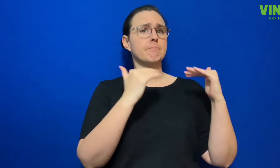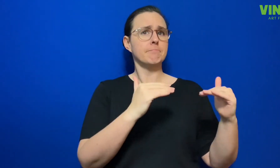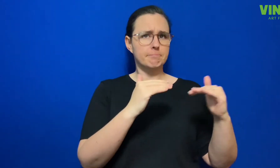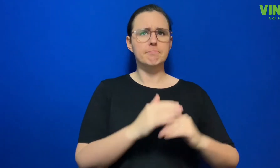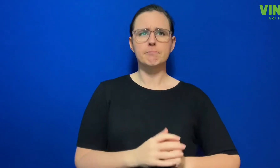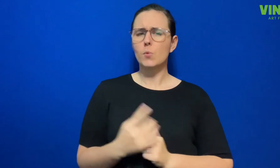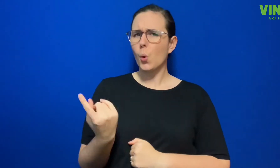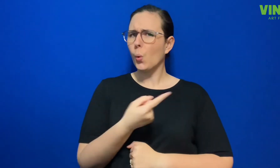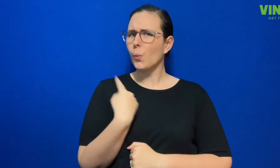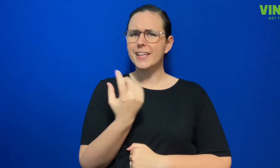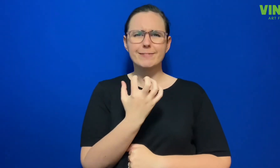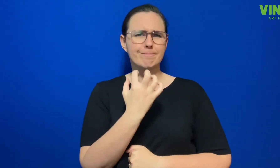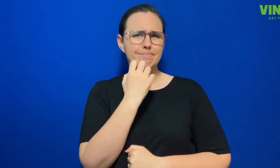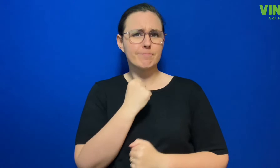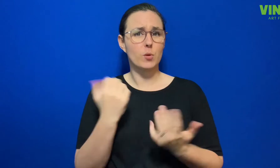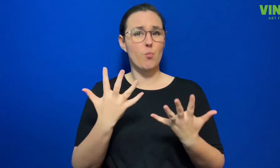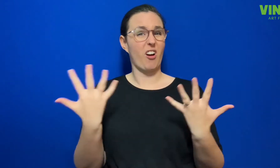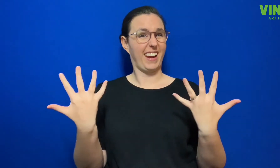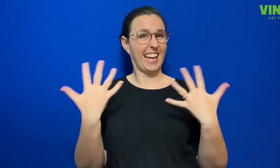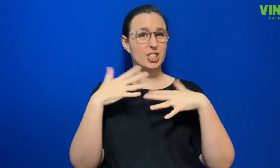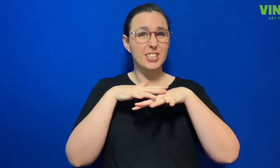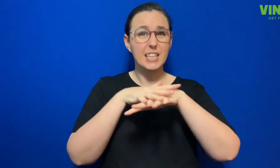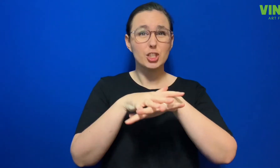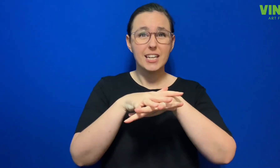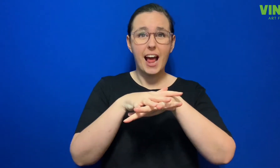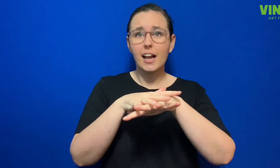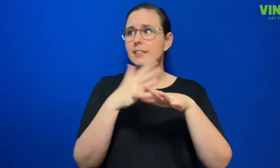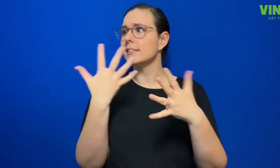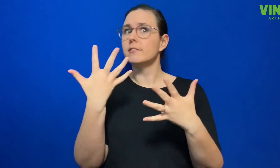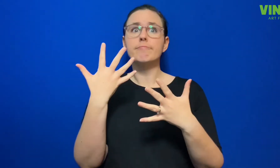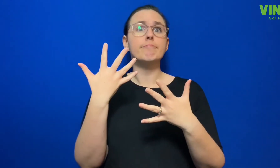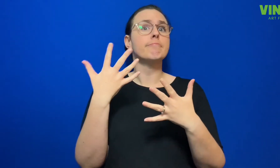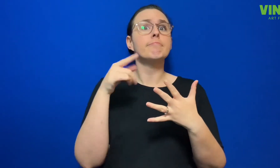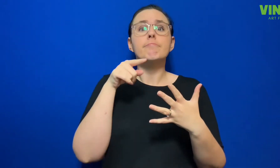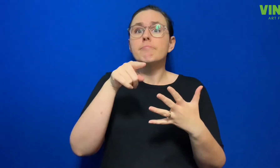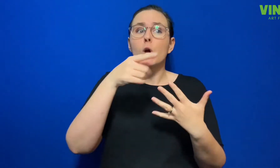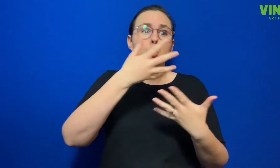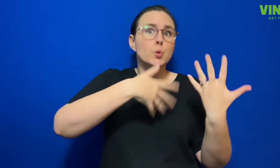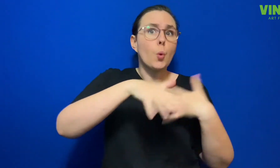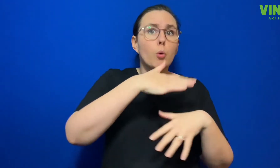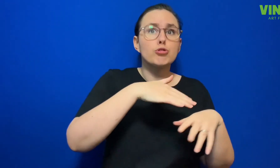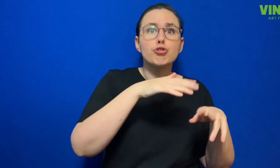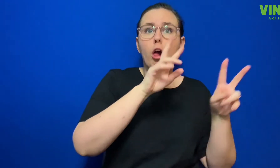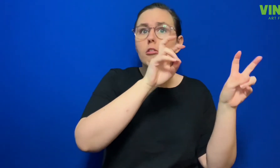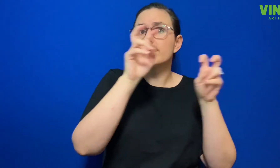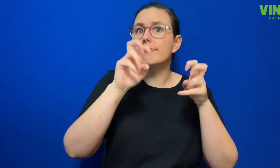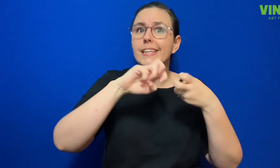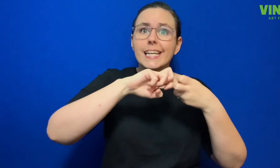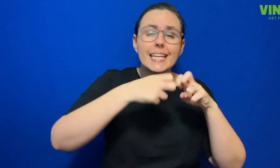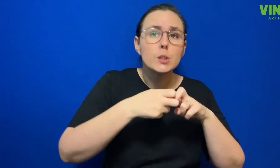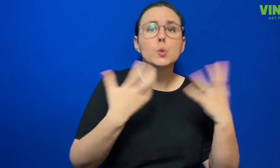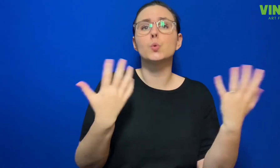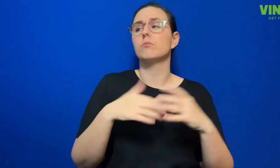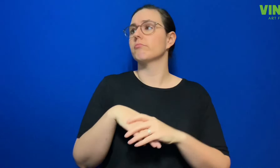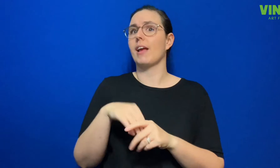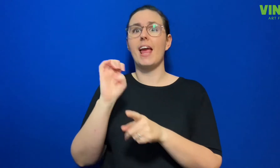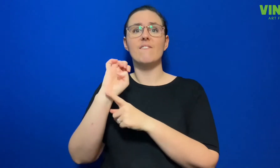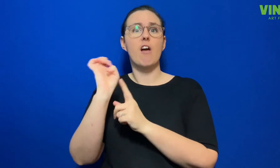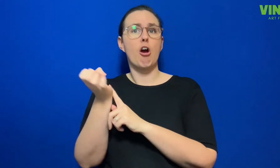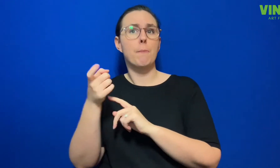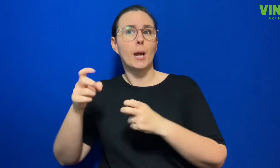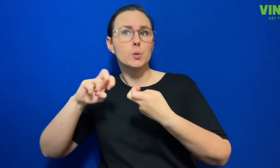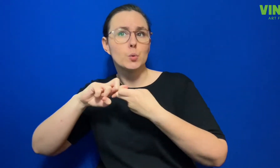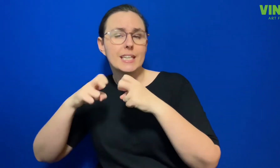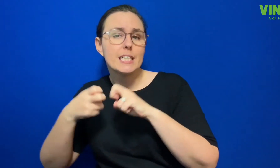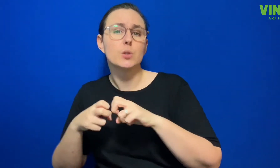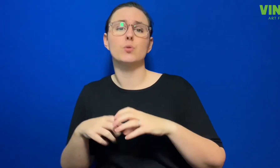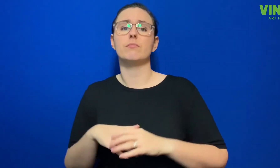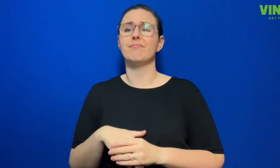We value the intersectionality of social issues with environmental issues,